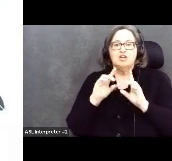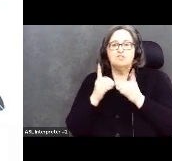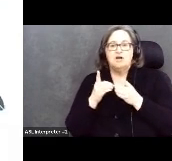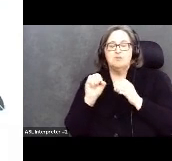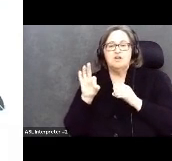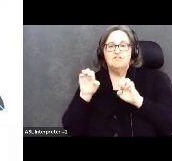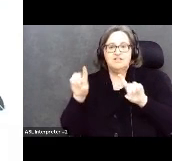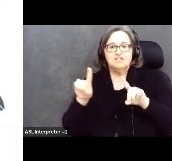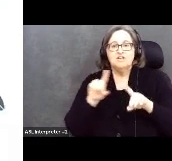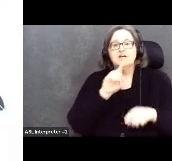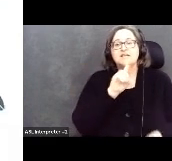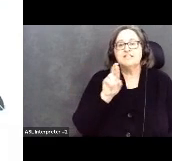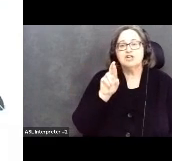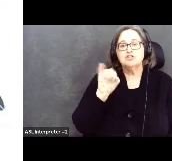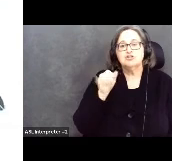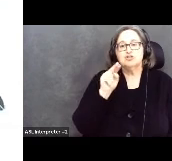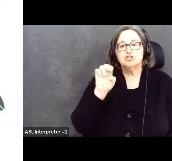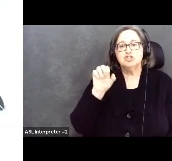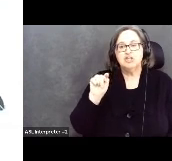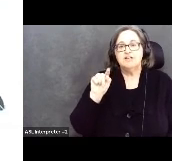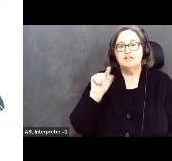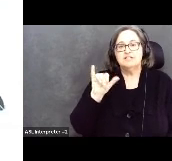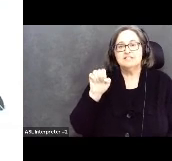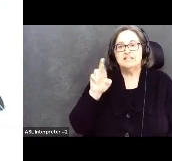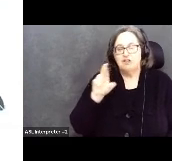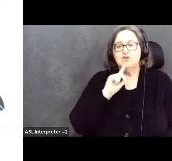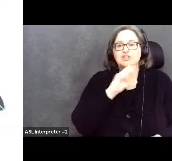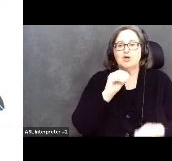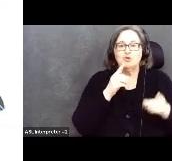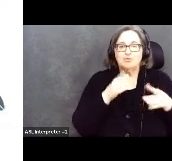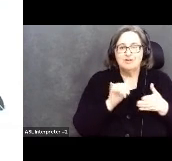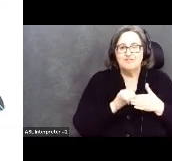Tyler, who is here today, is the co director of that program. Next.